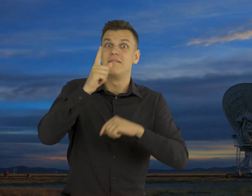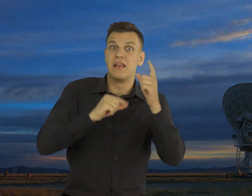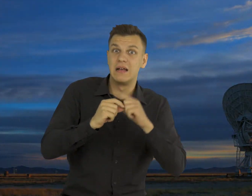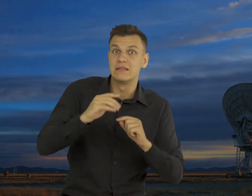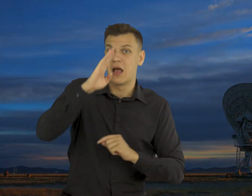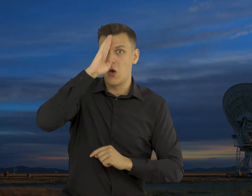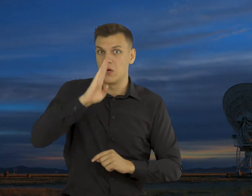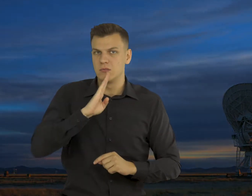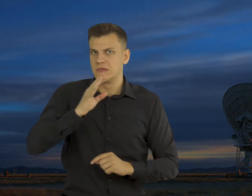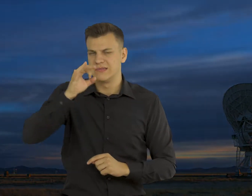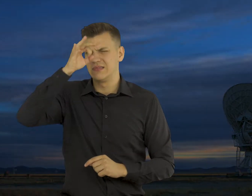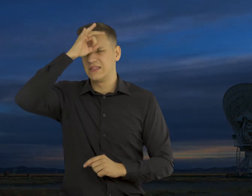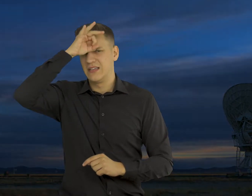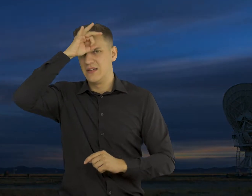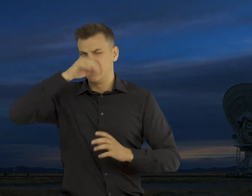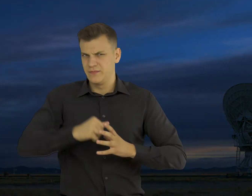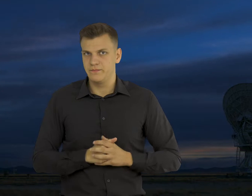and NEVER see the stars, know nothing about them.